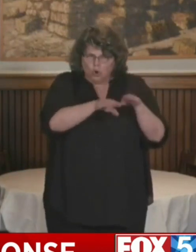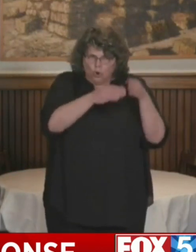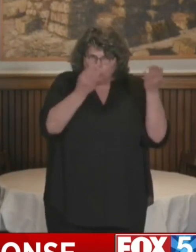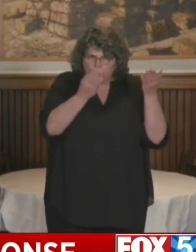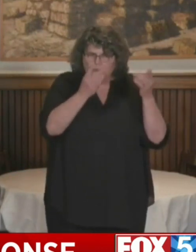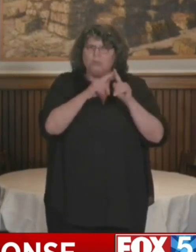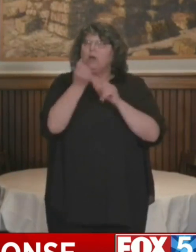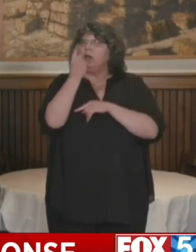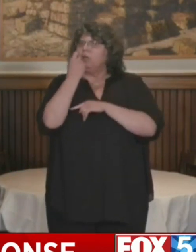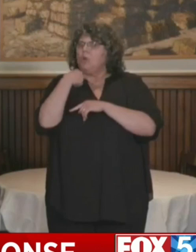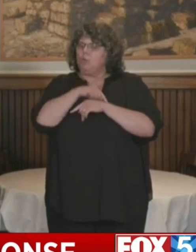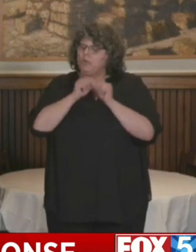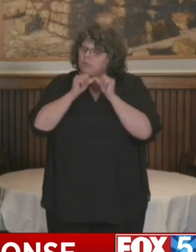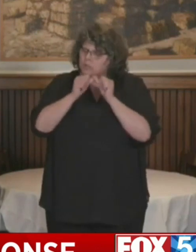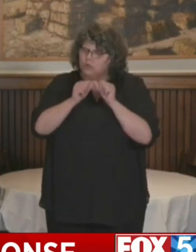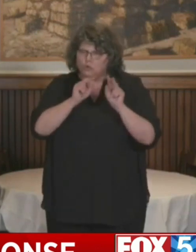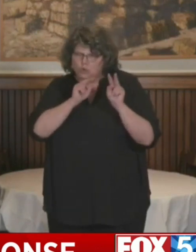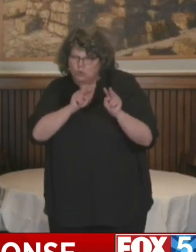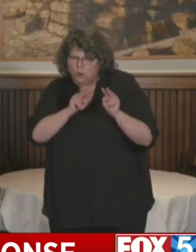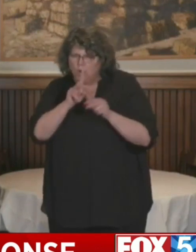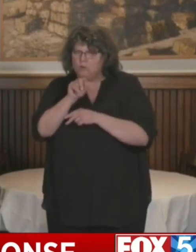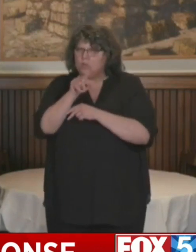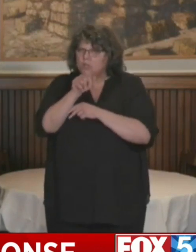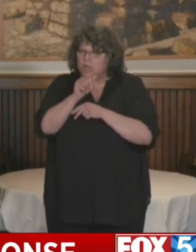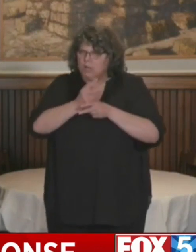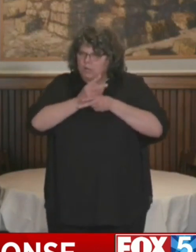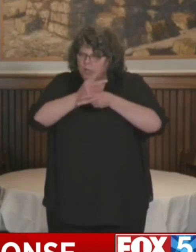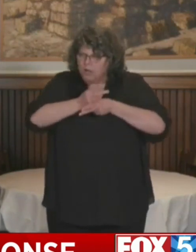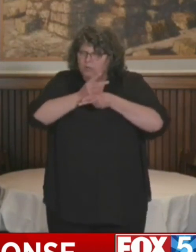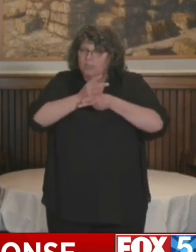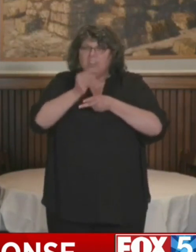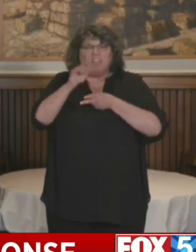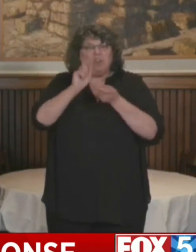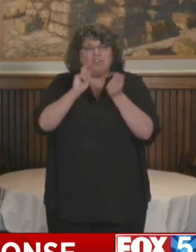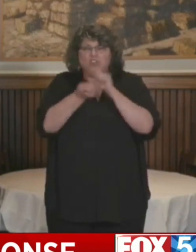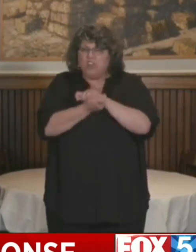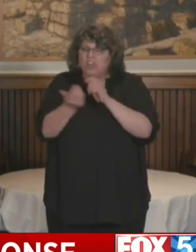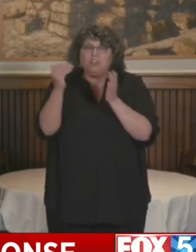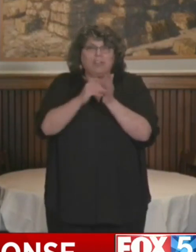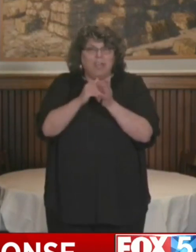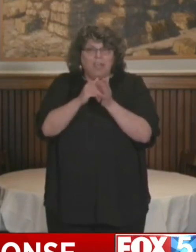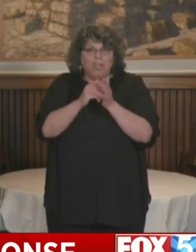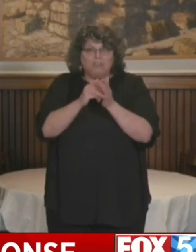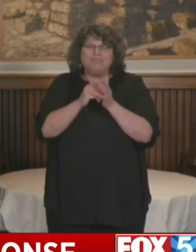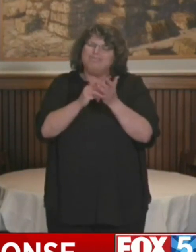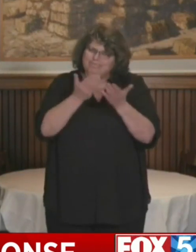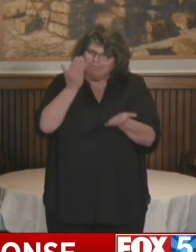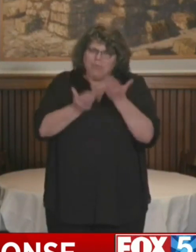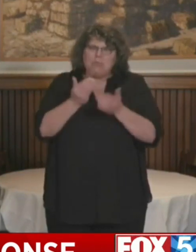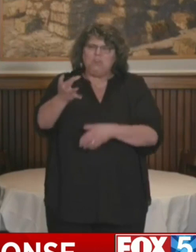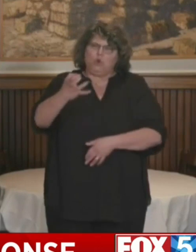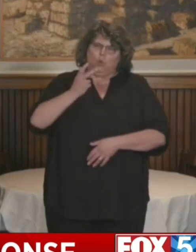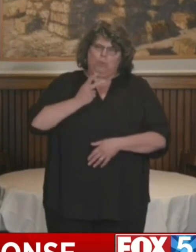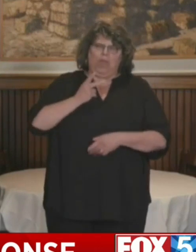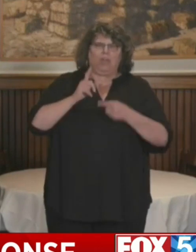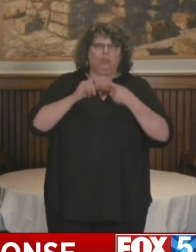AND THE GUIDELINES FOR THOSE SECTORS TO OPEN BACK UP ALL THE MEANWHILE WATCHING CLOSELY